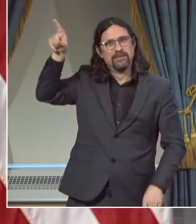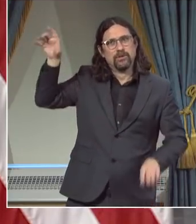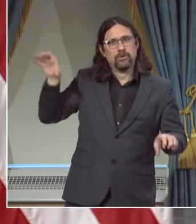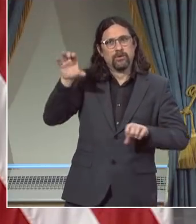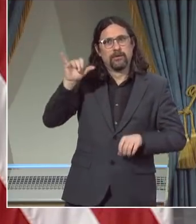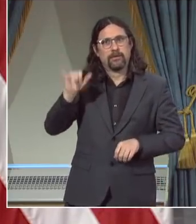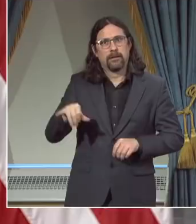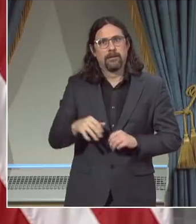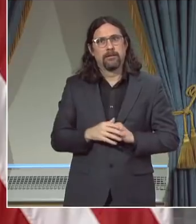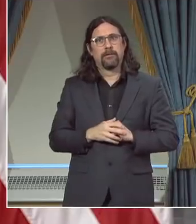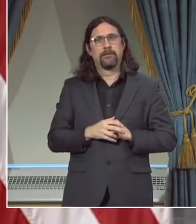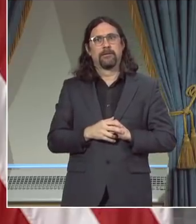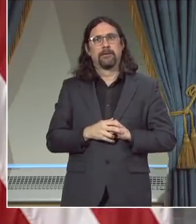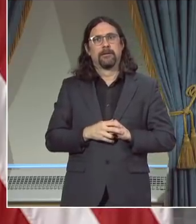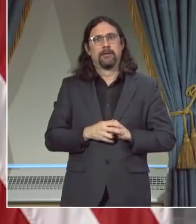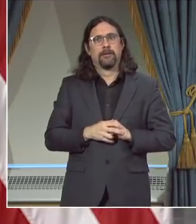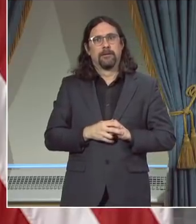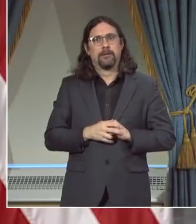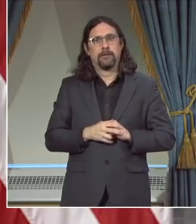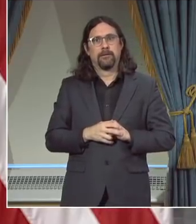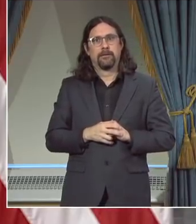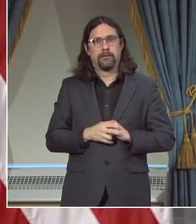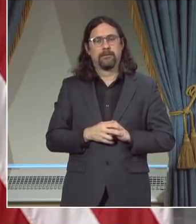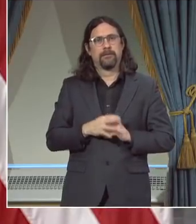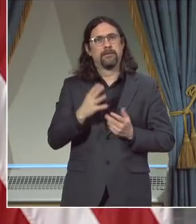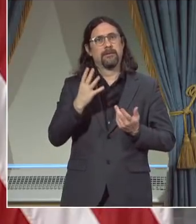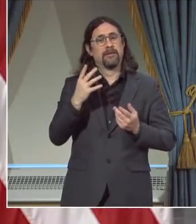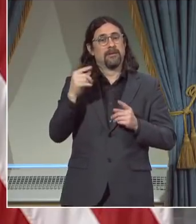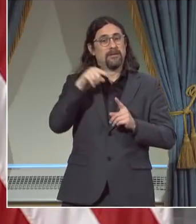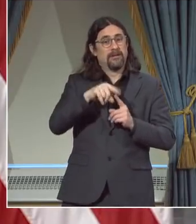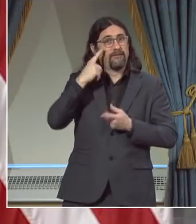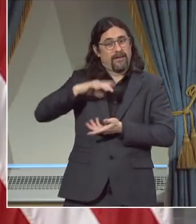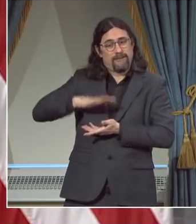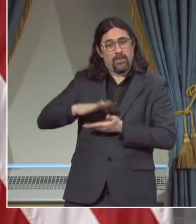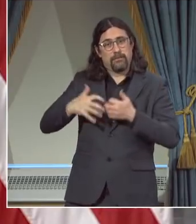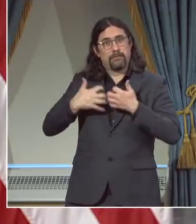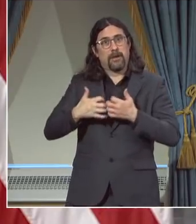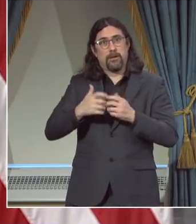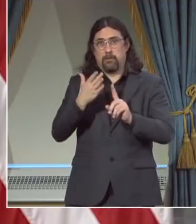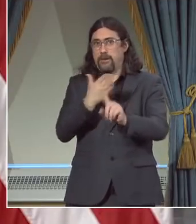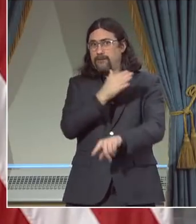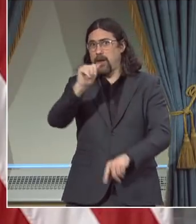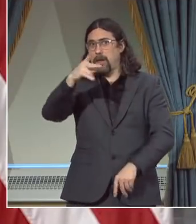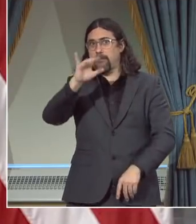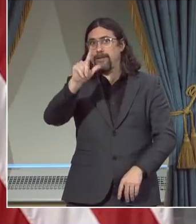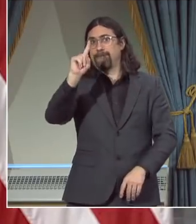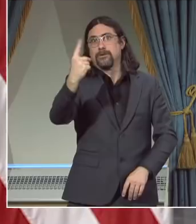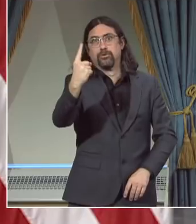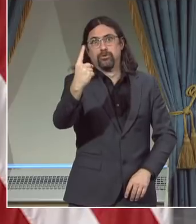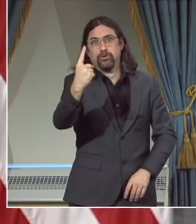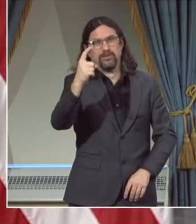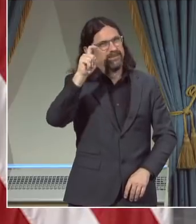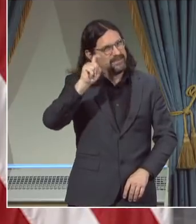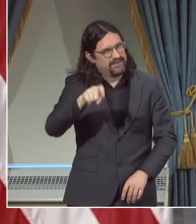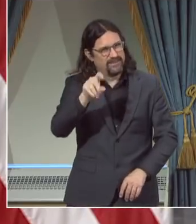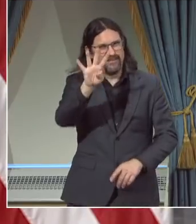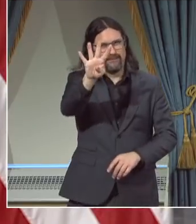TO THE FEDERAL GOVERNMENT IS 400 ORME VENTILATORS BY APRIL 1st TO GET US READY FOR